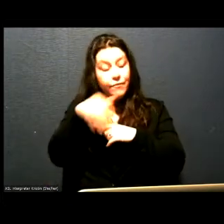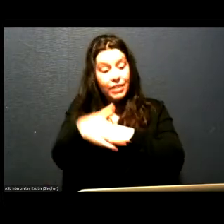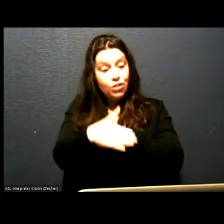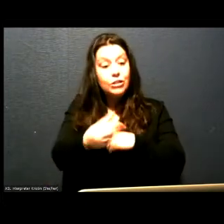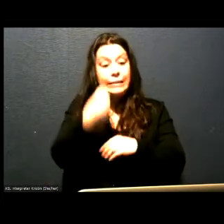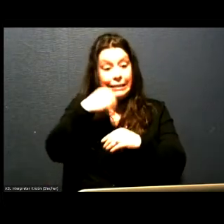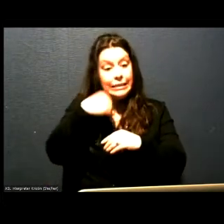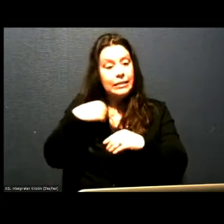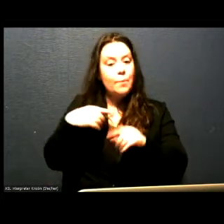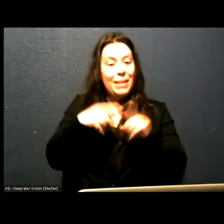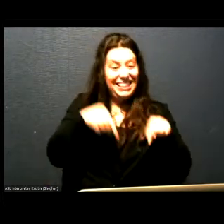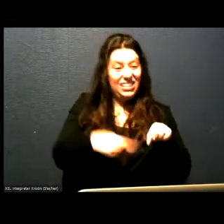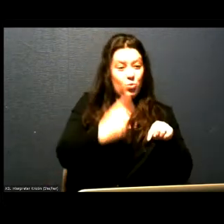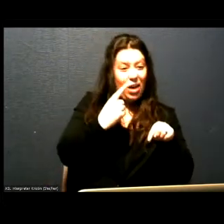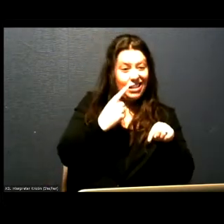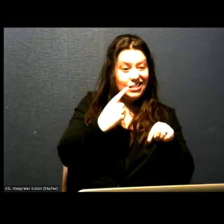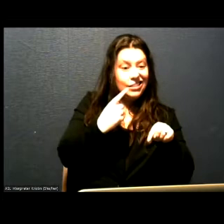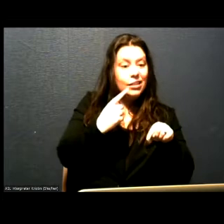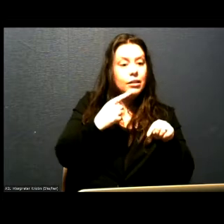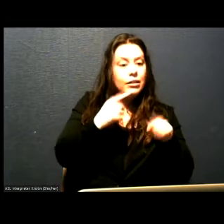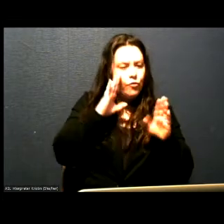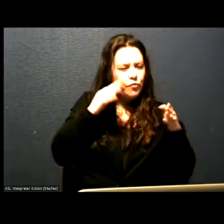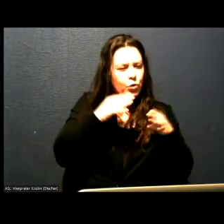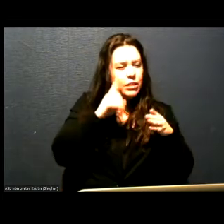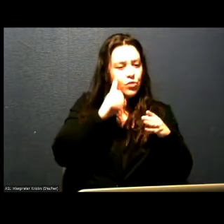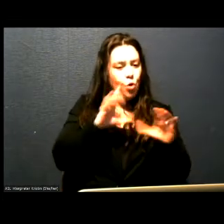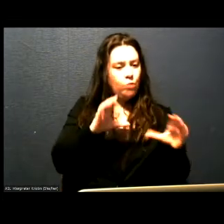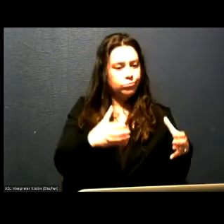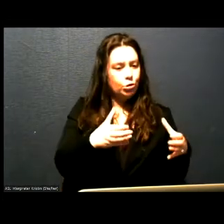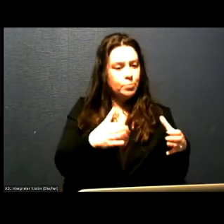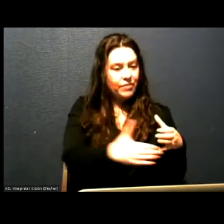seek schools of fish so there's usually a plentiful fish in that area. Um, and then